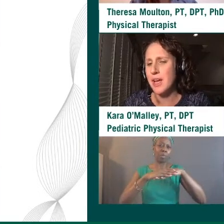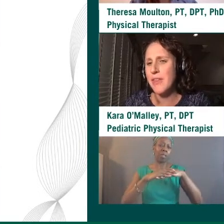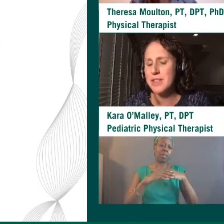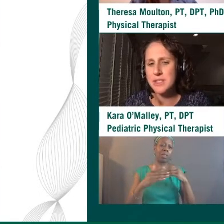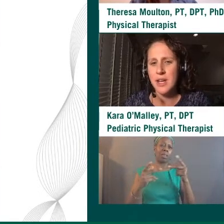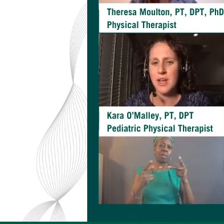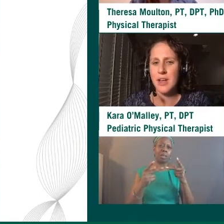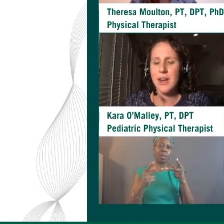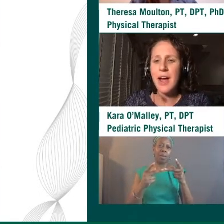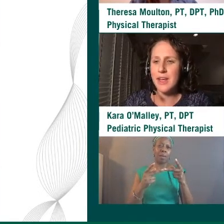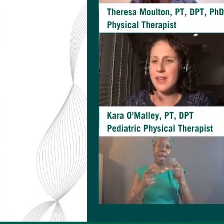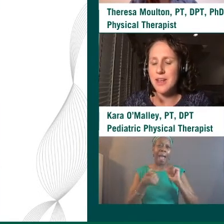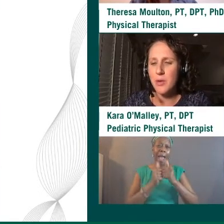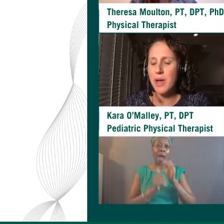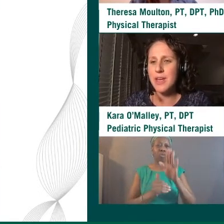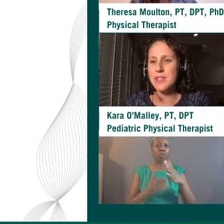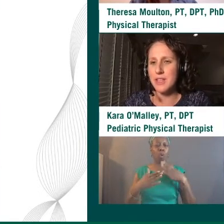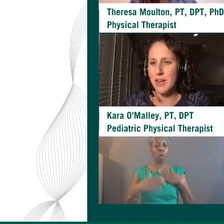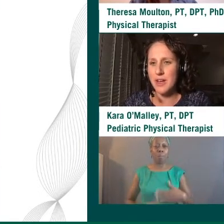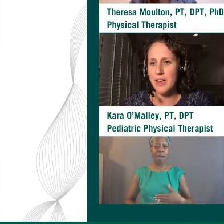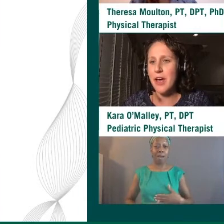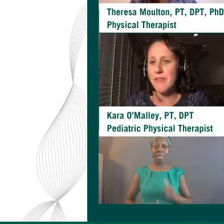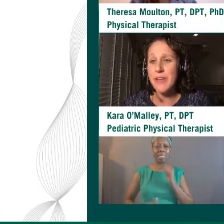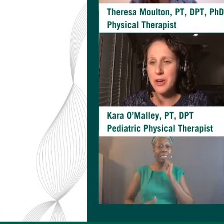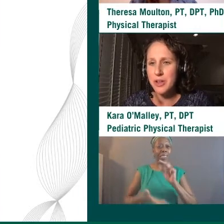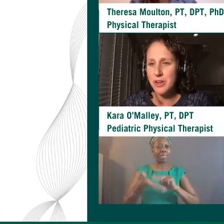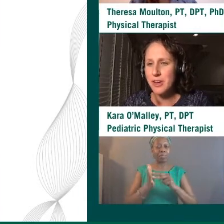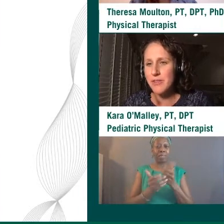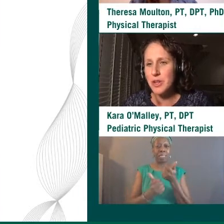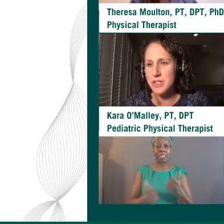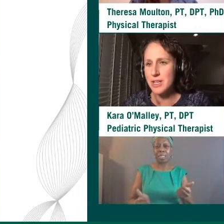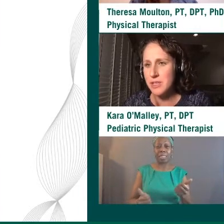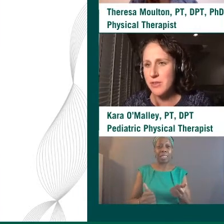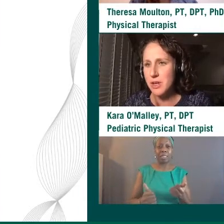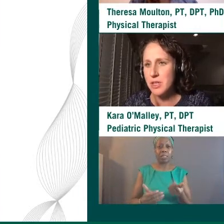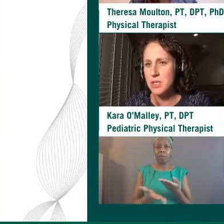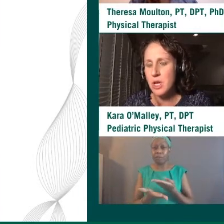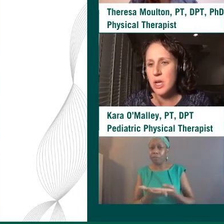And that's not in any ways, a failure of those activities.